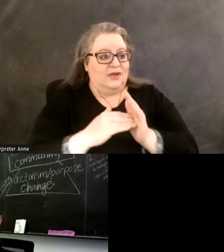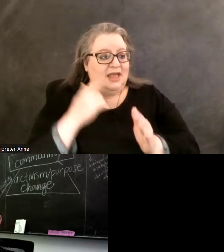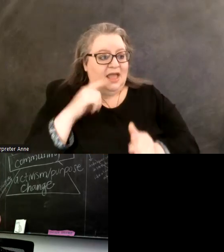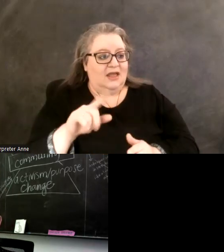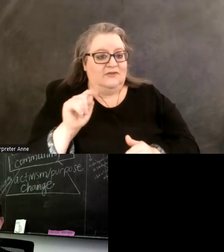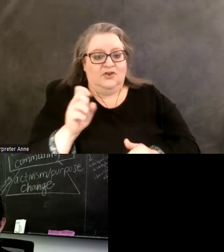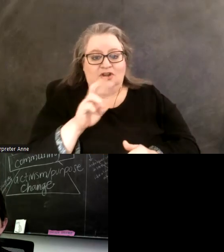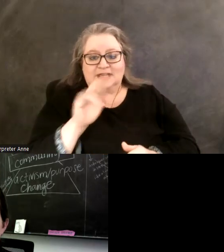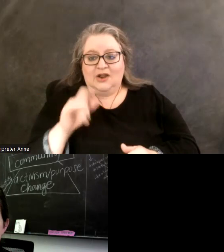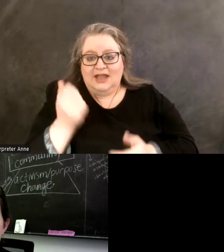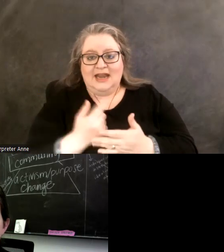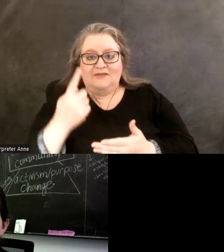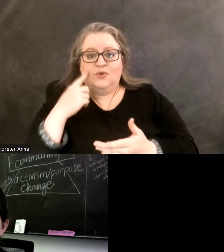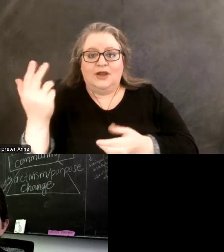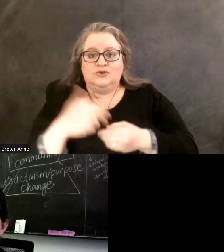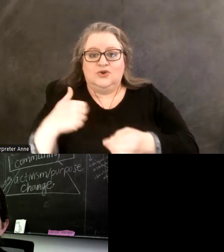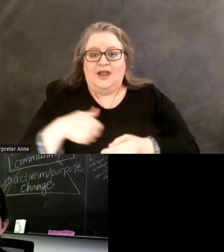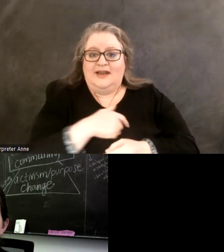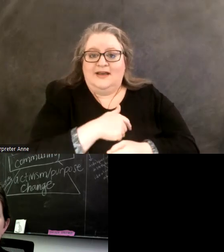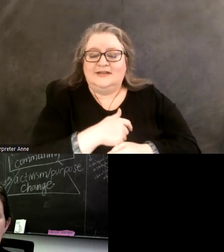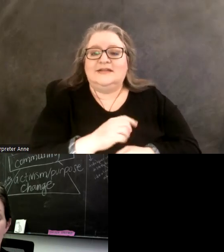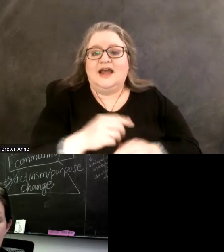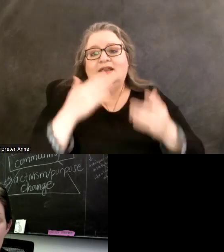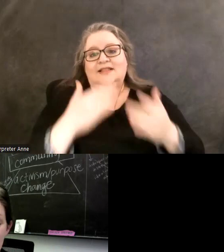to everyone who joined us. And thank you to our access